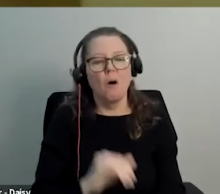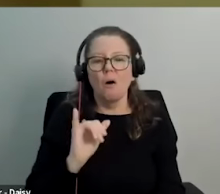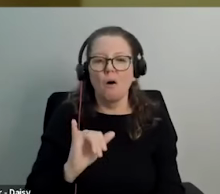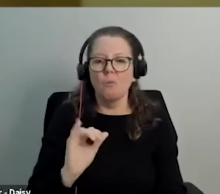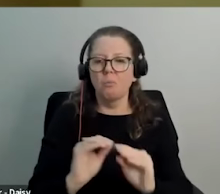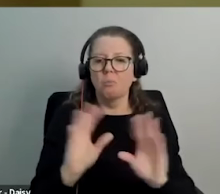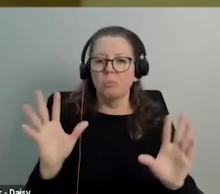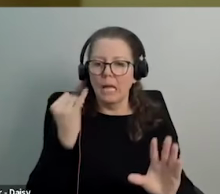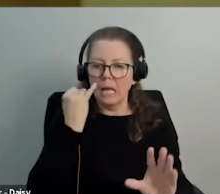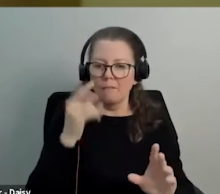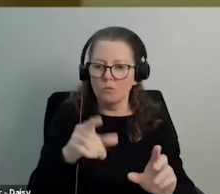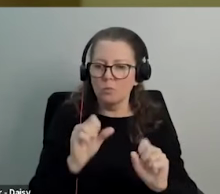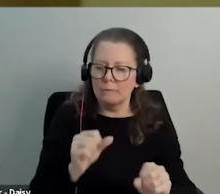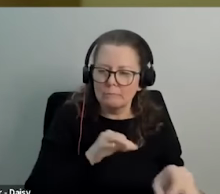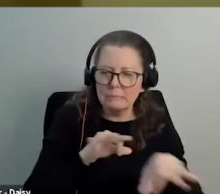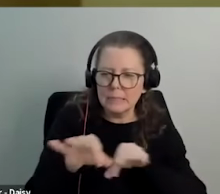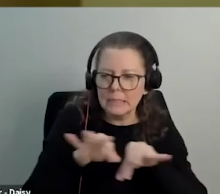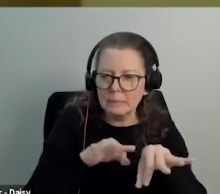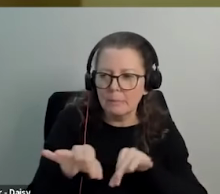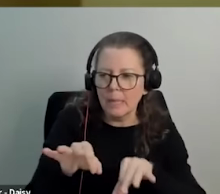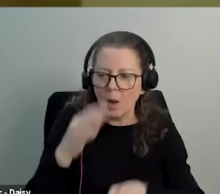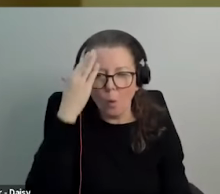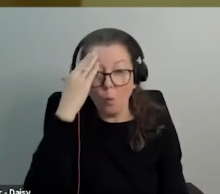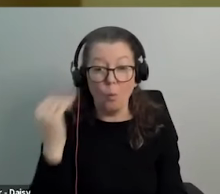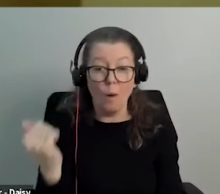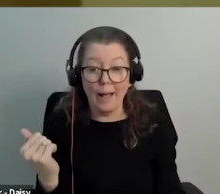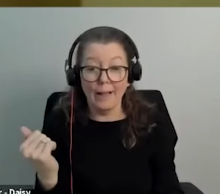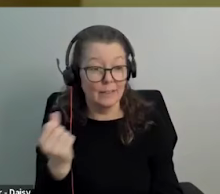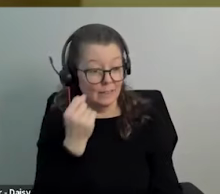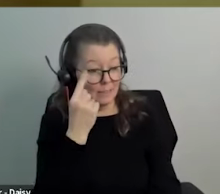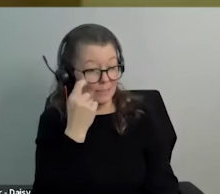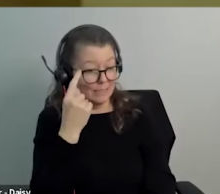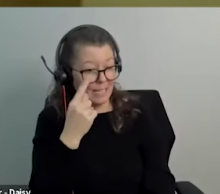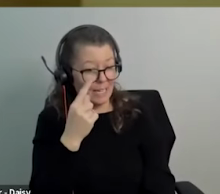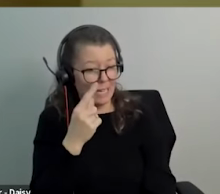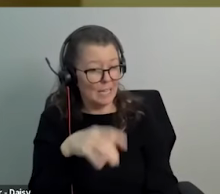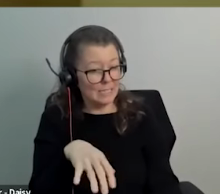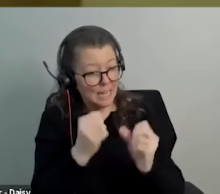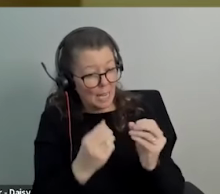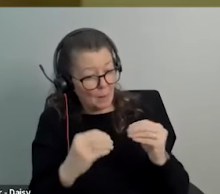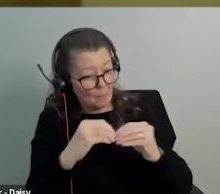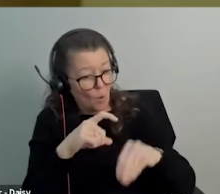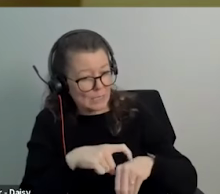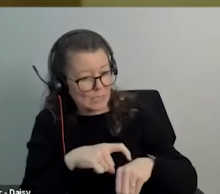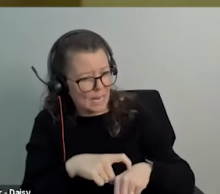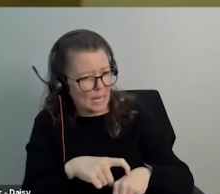And you can show them it's really not gonna slow you down. They're like, "Well, then we should be doing this."